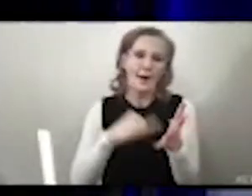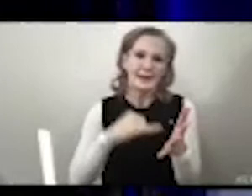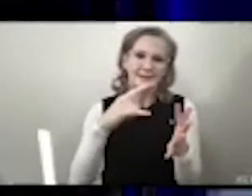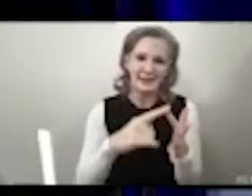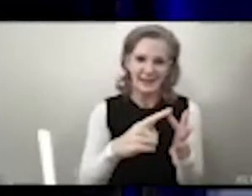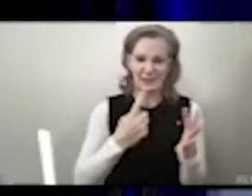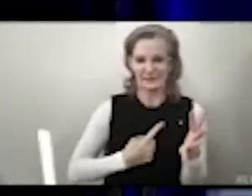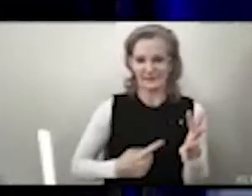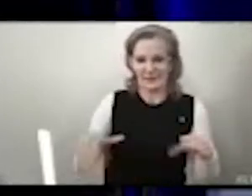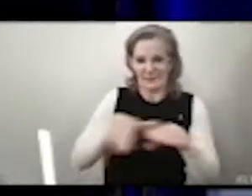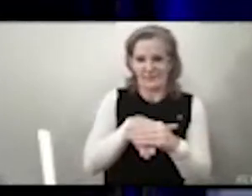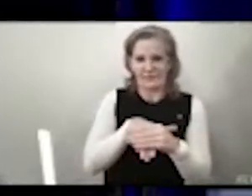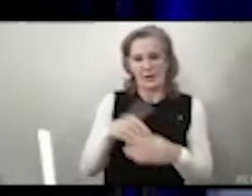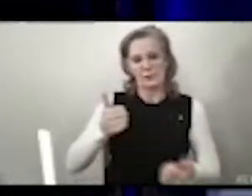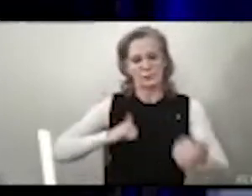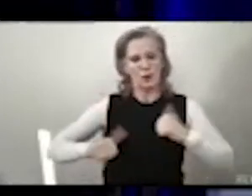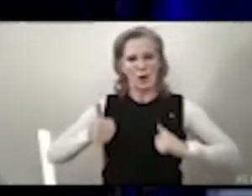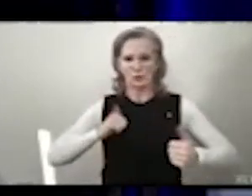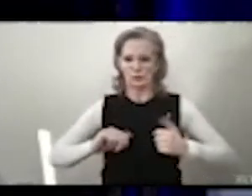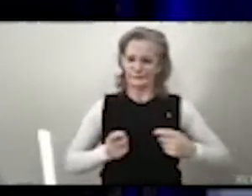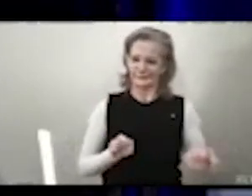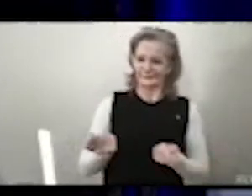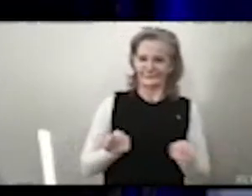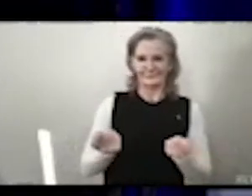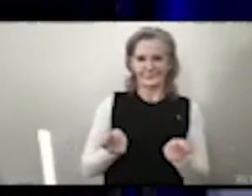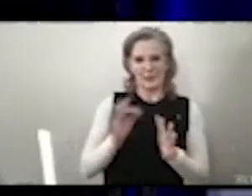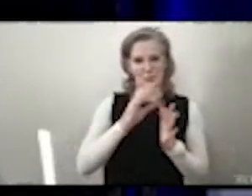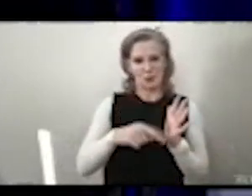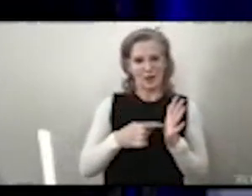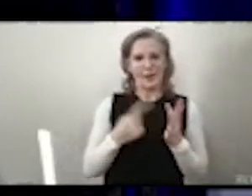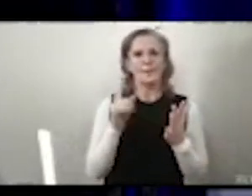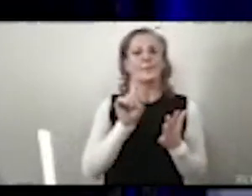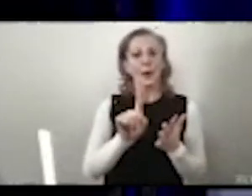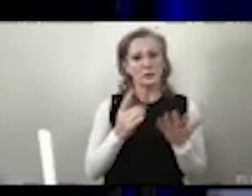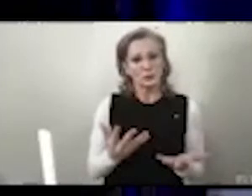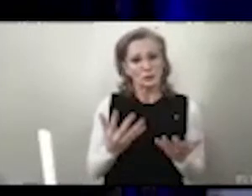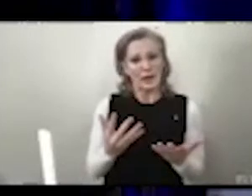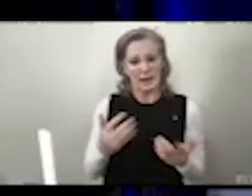Although today I'm really sitting here as Chair to introduce those who've chaired the Working Groups, to share